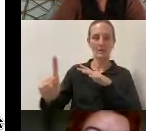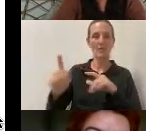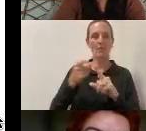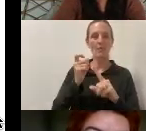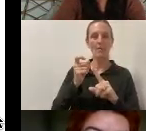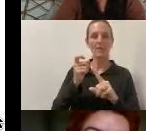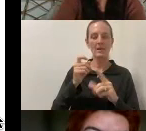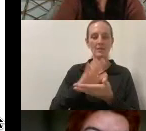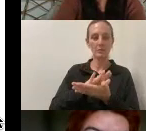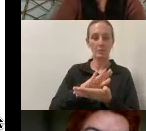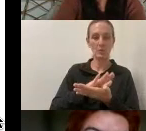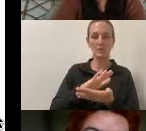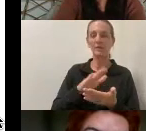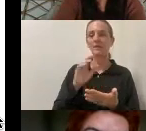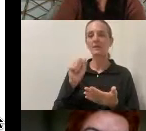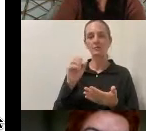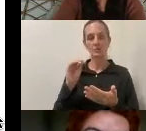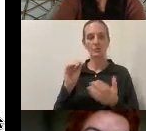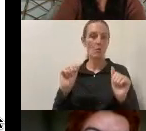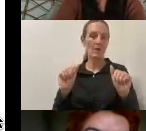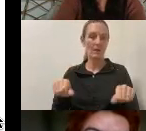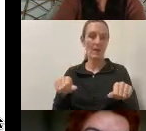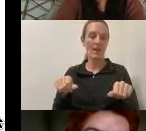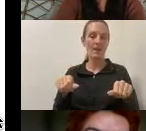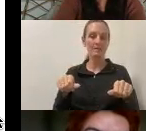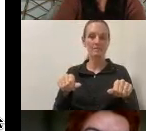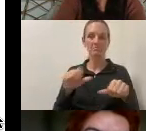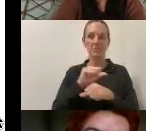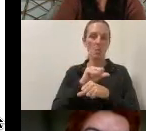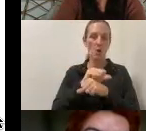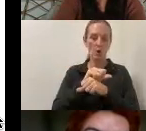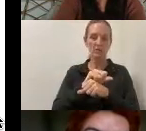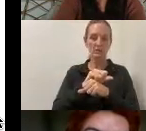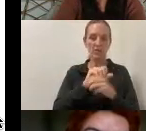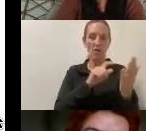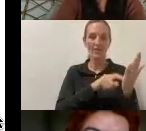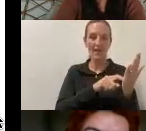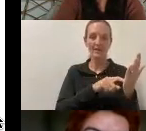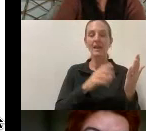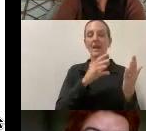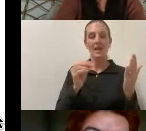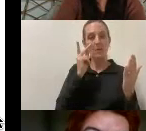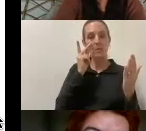So we're able to work on those things and we're seeing them coming to life.